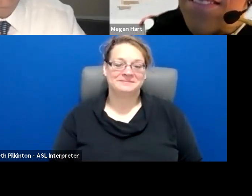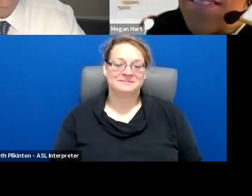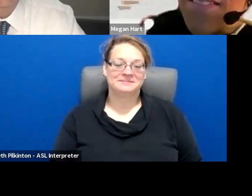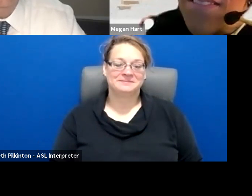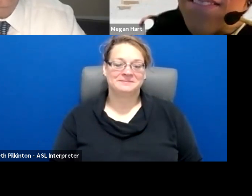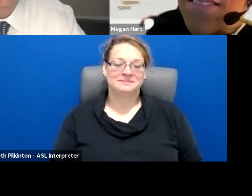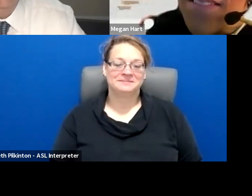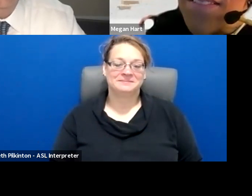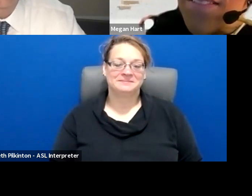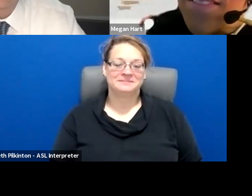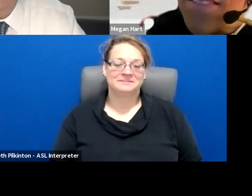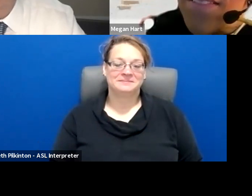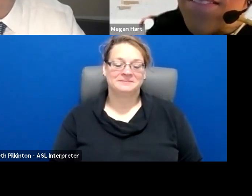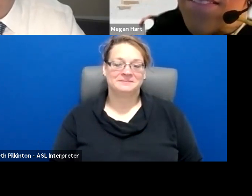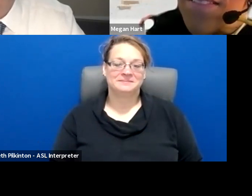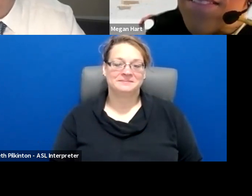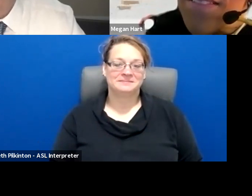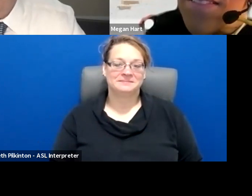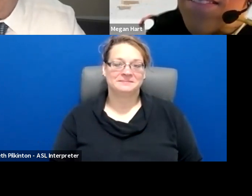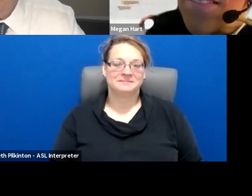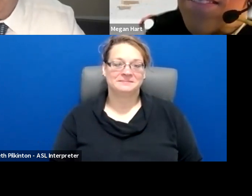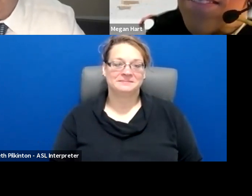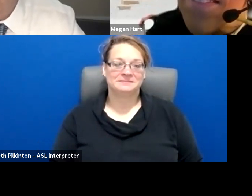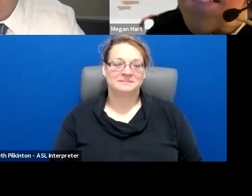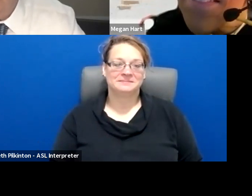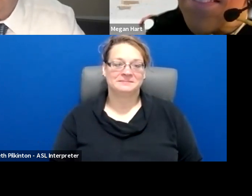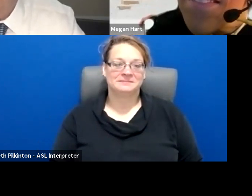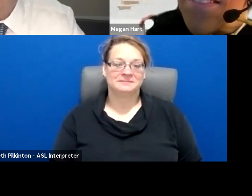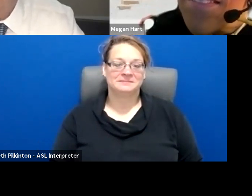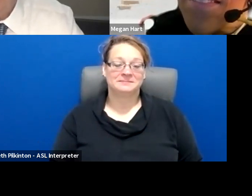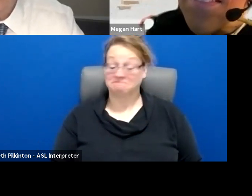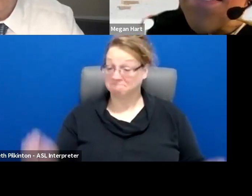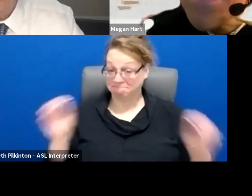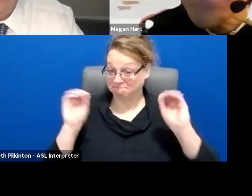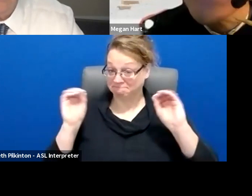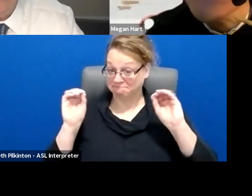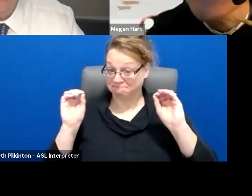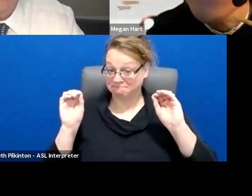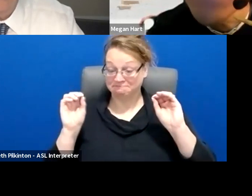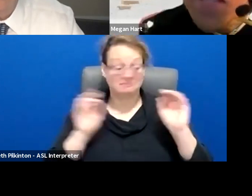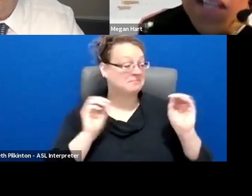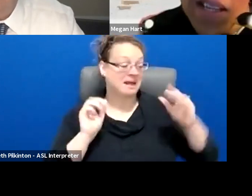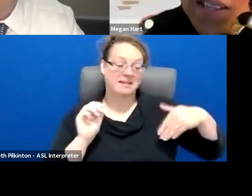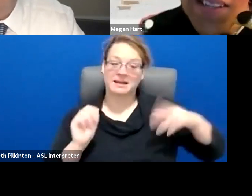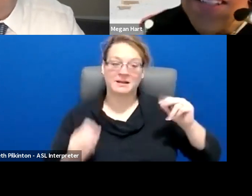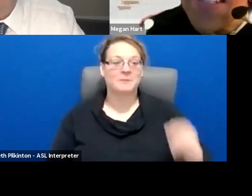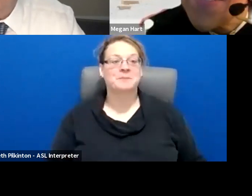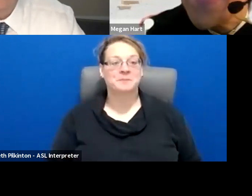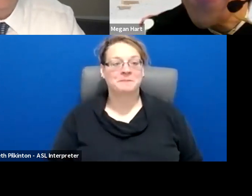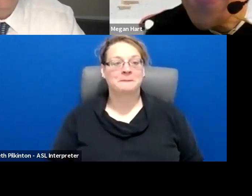Lisa Primm: I will pause for just a second and see if anybody has anything before I maybe give you back four minutes of your day. Nothing coming in?